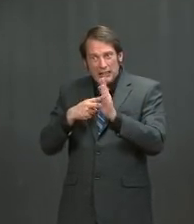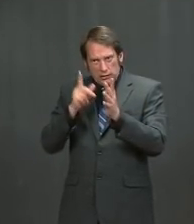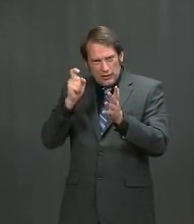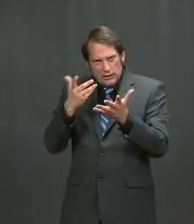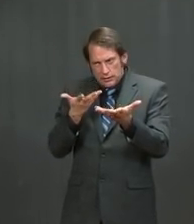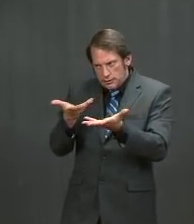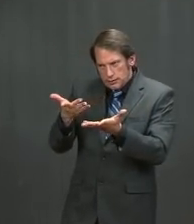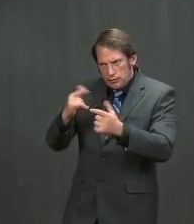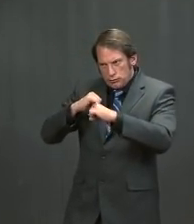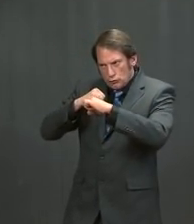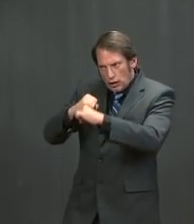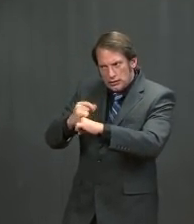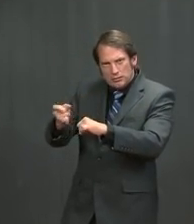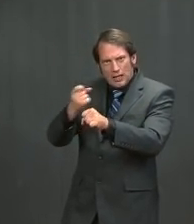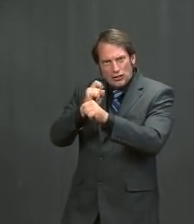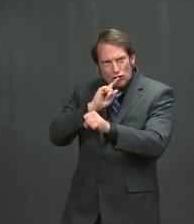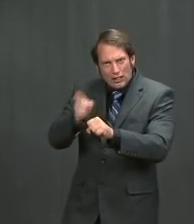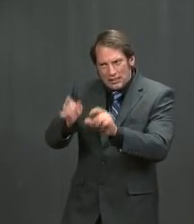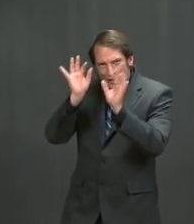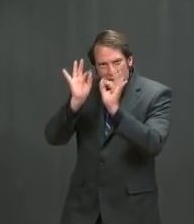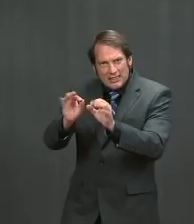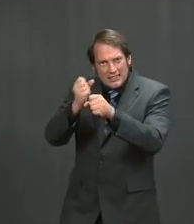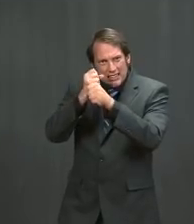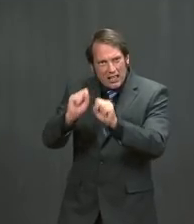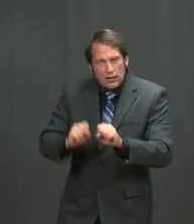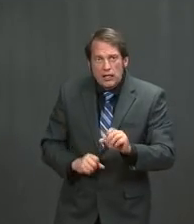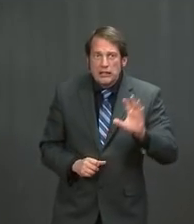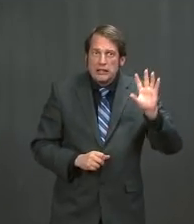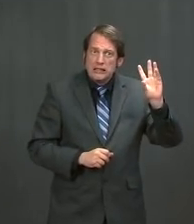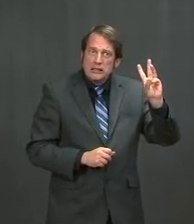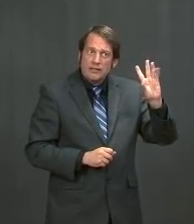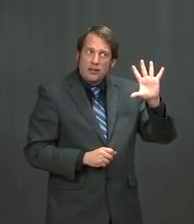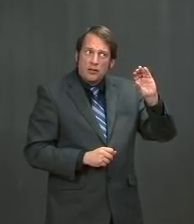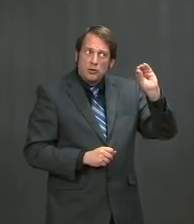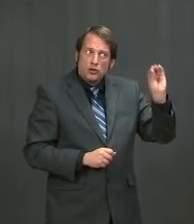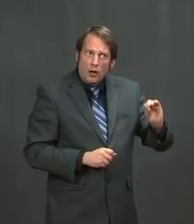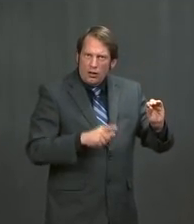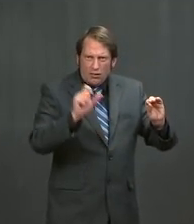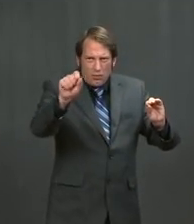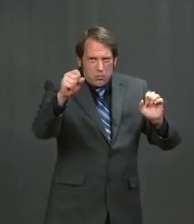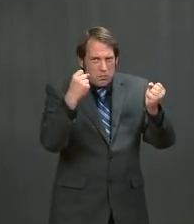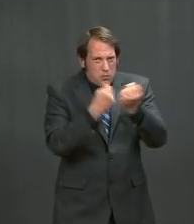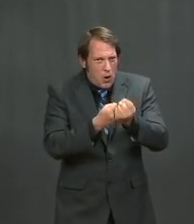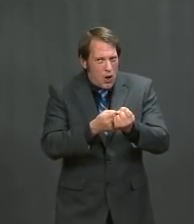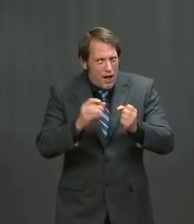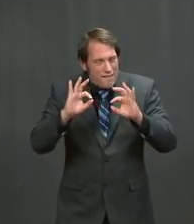And 65 percent supported the reunification of families. There's no question this is a difficult challenge,